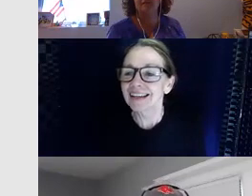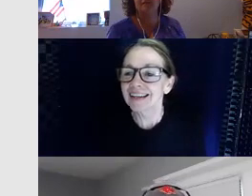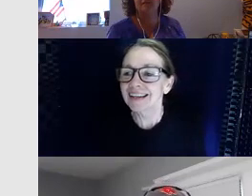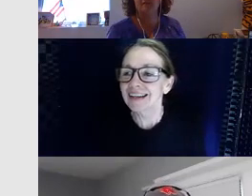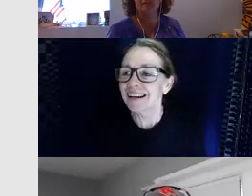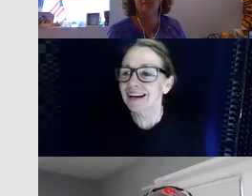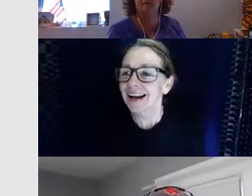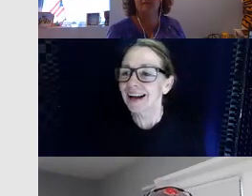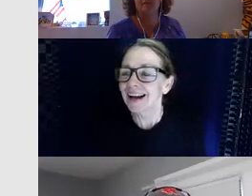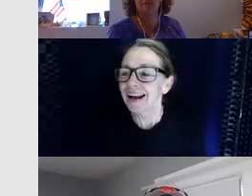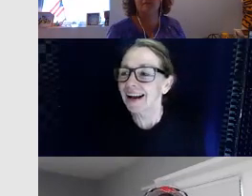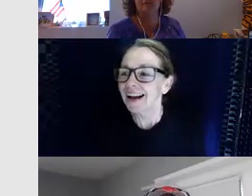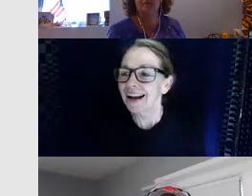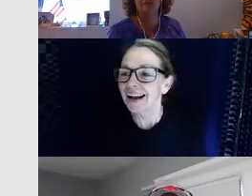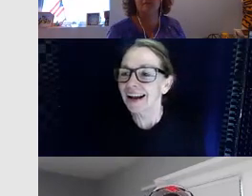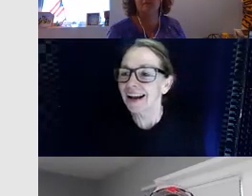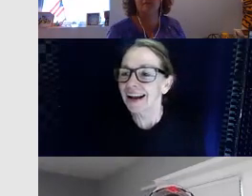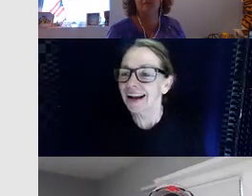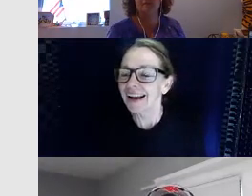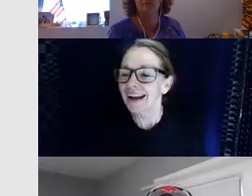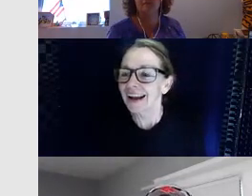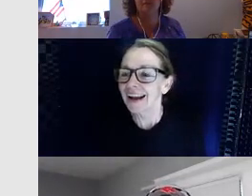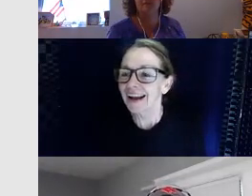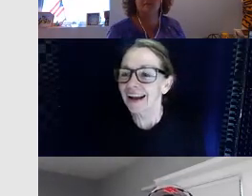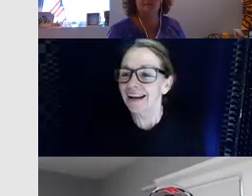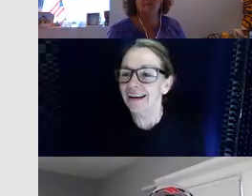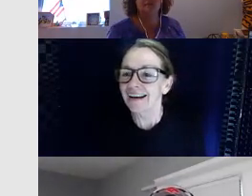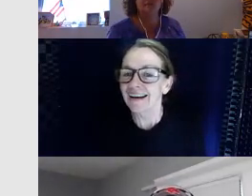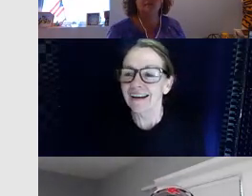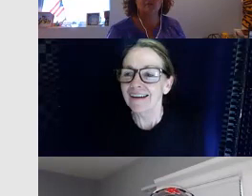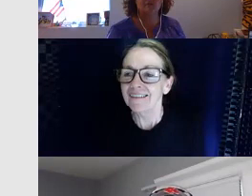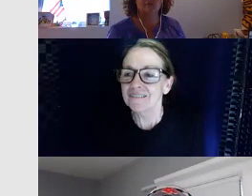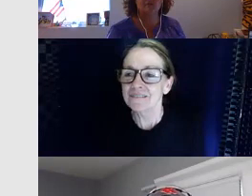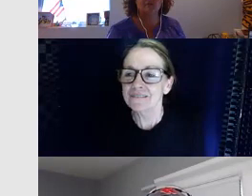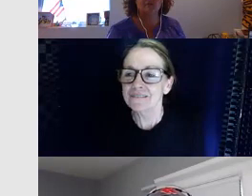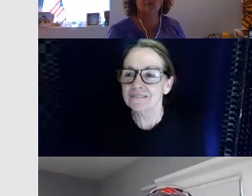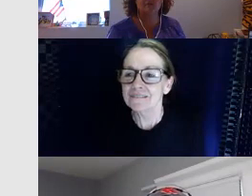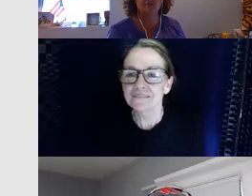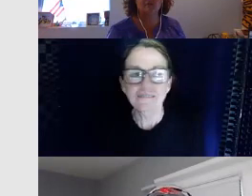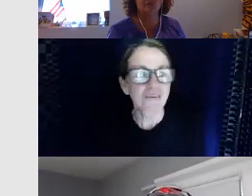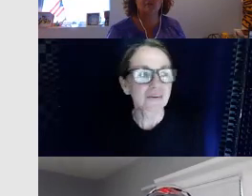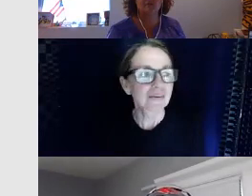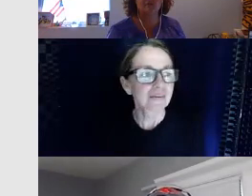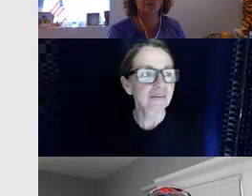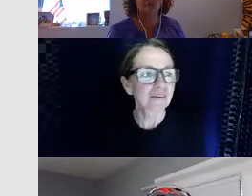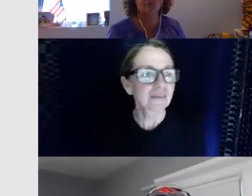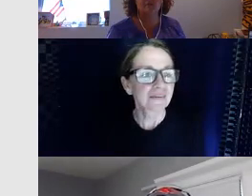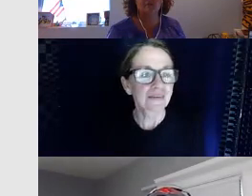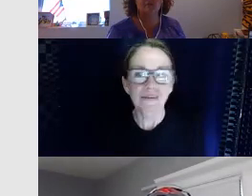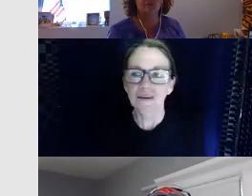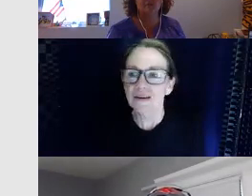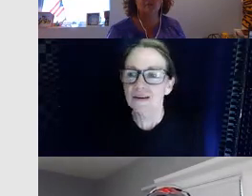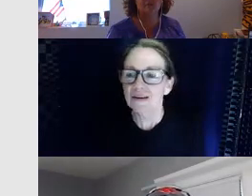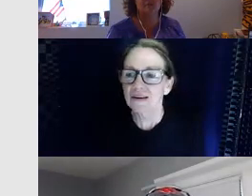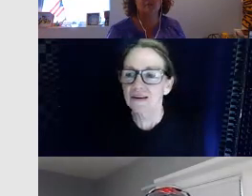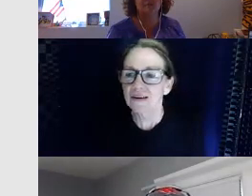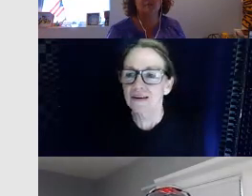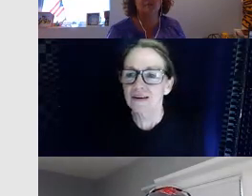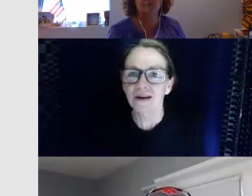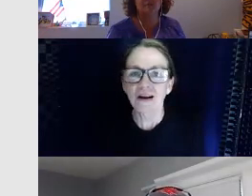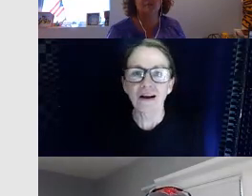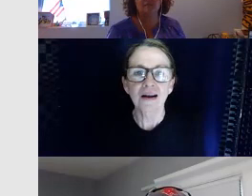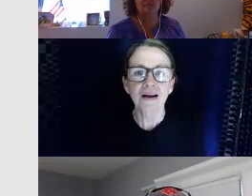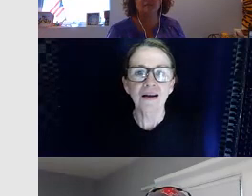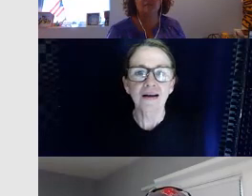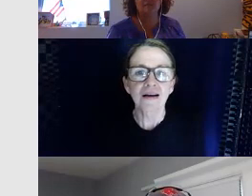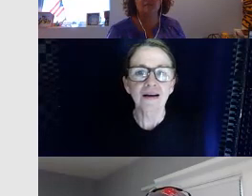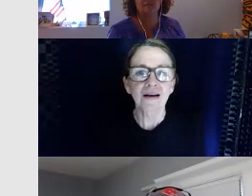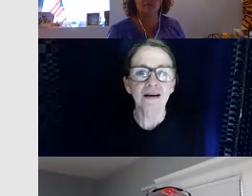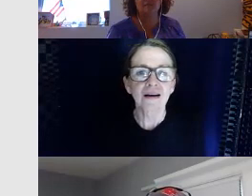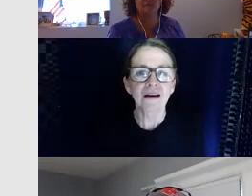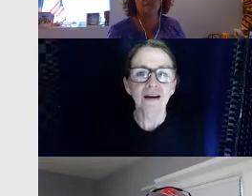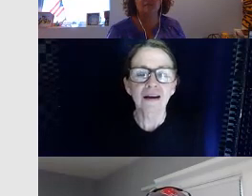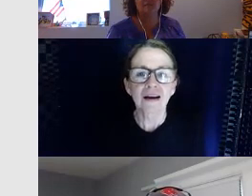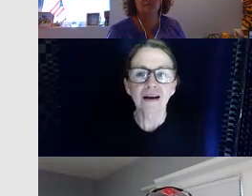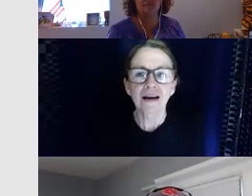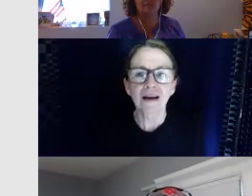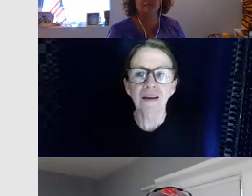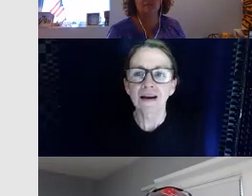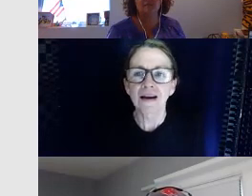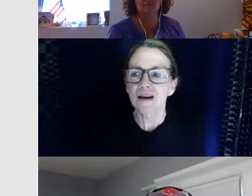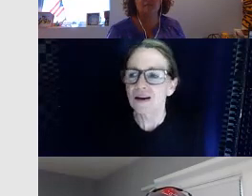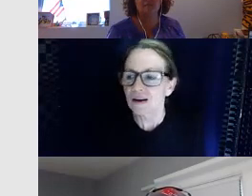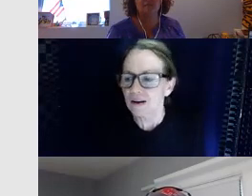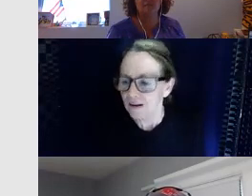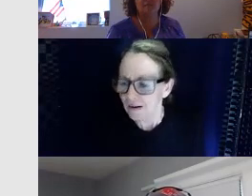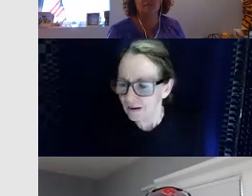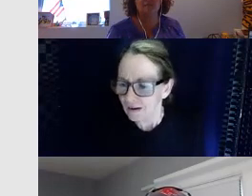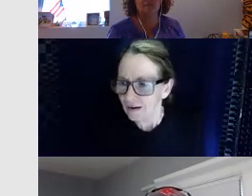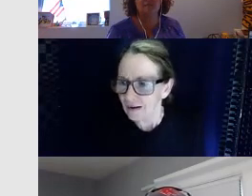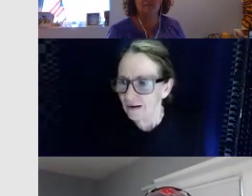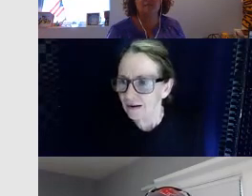SORRY.